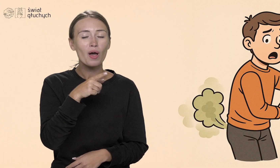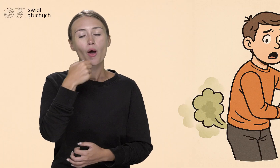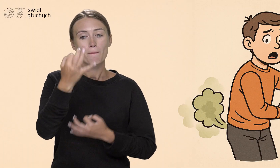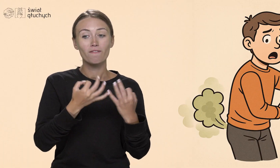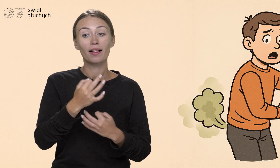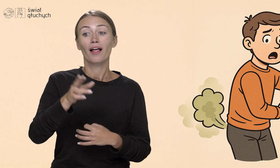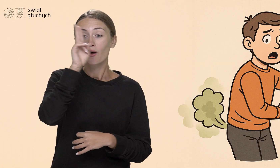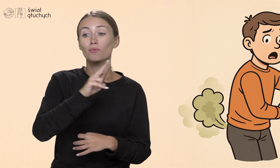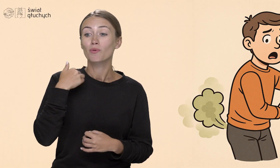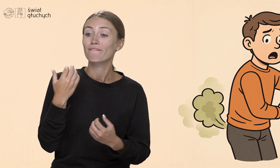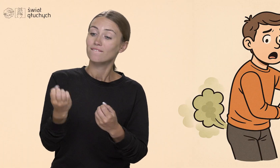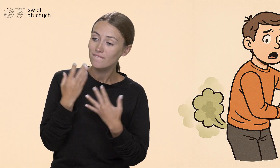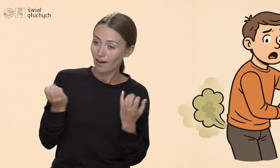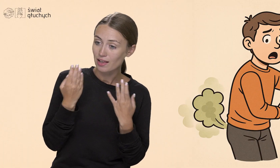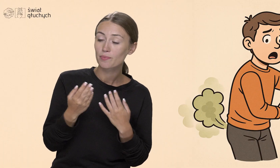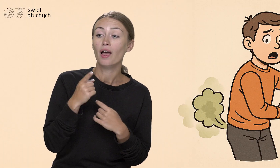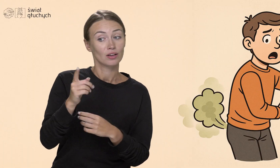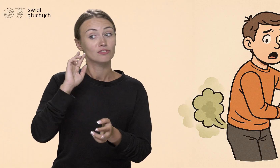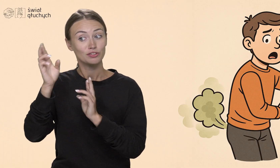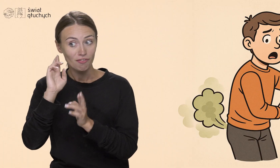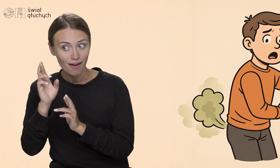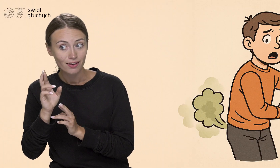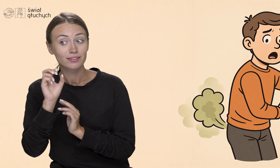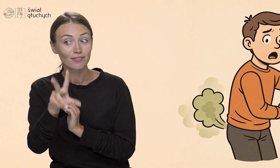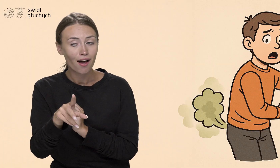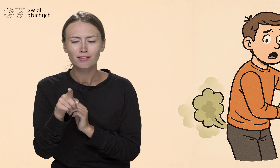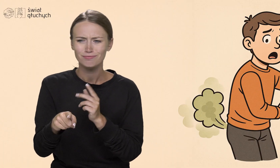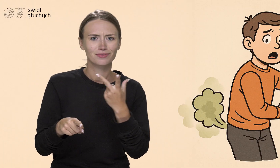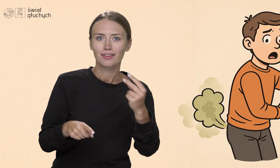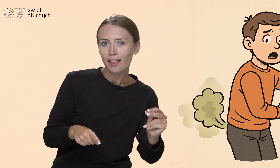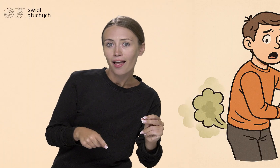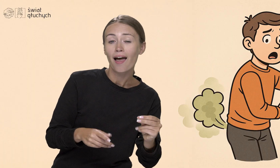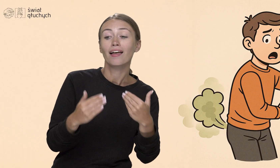that her parents explained to her what makes sounds and what does not,